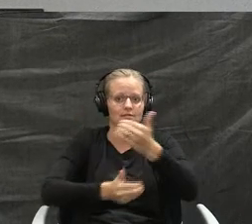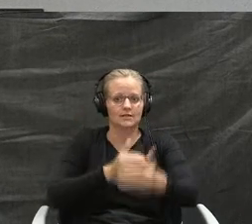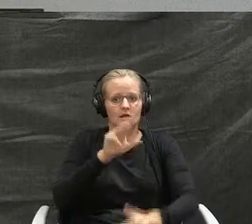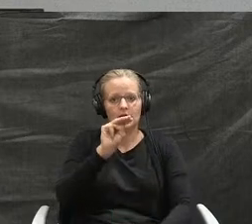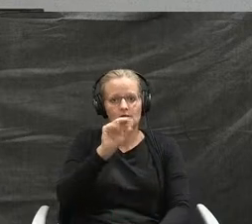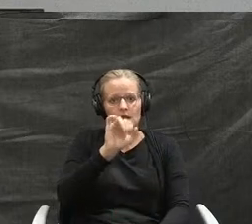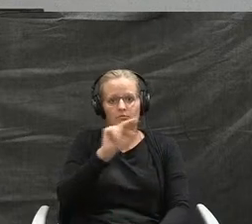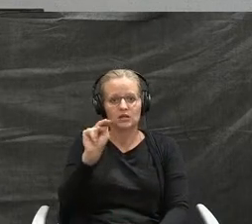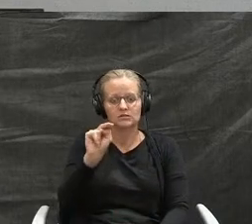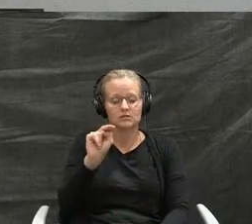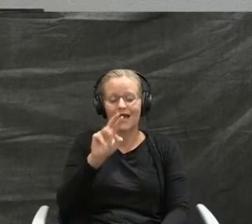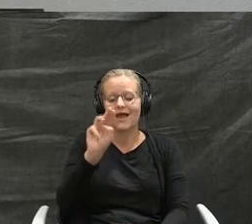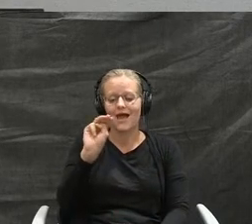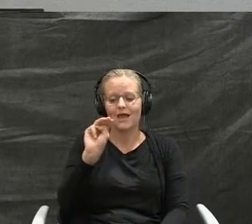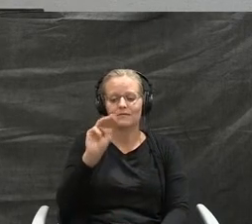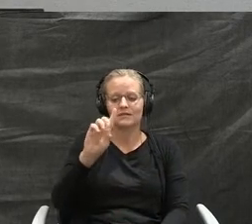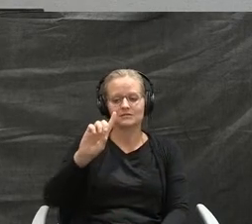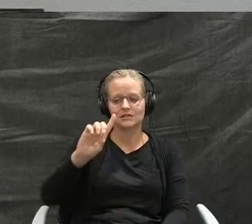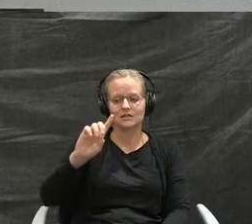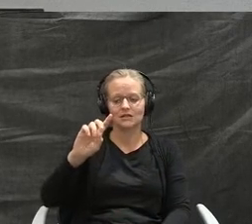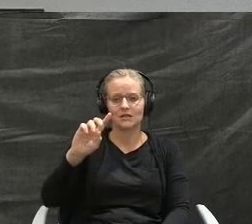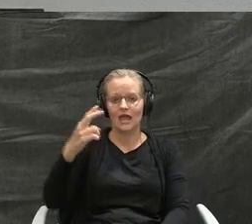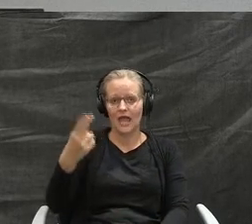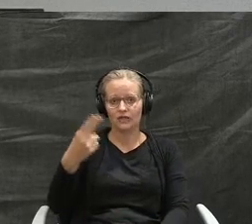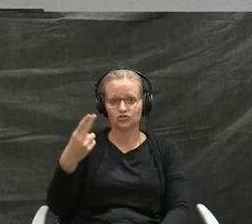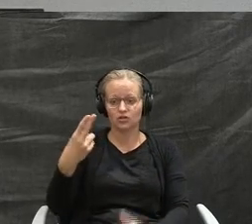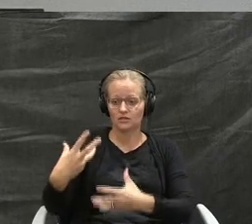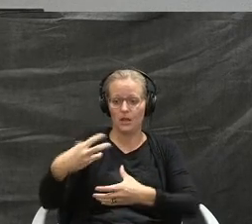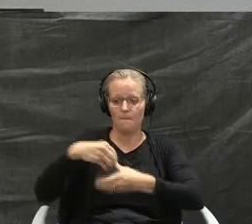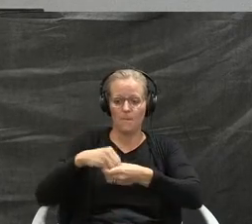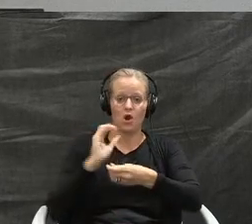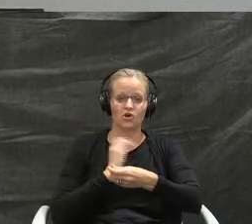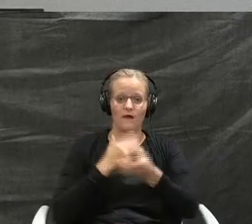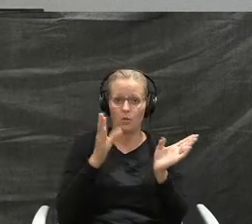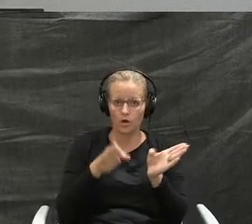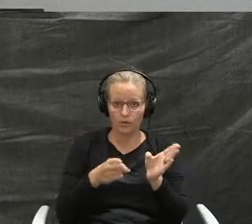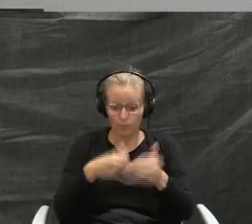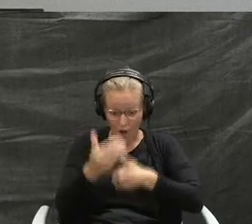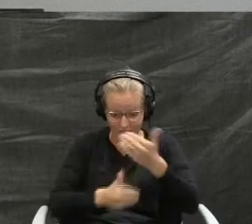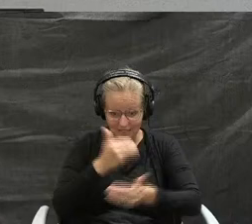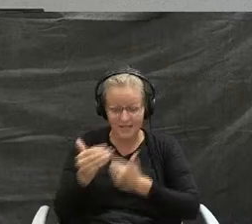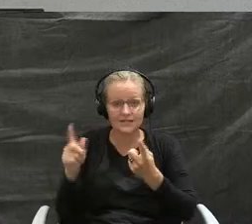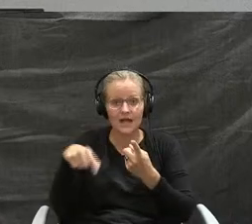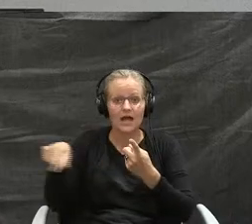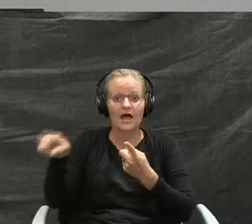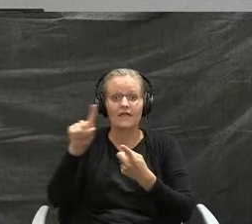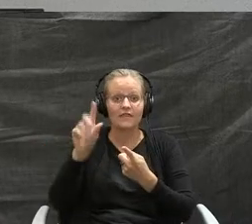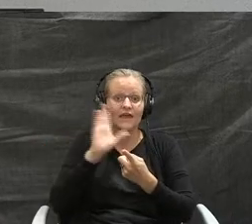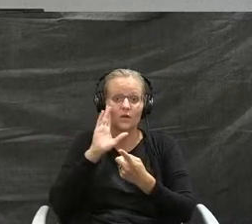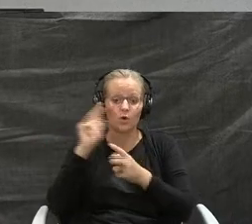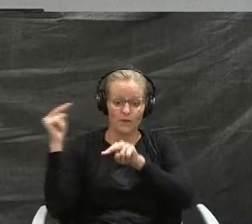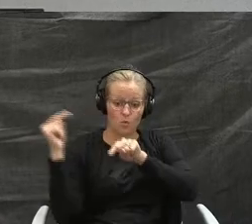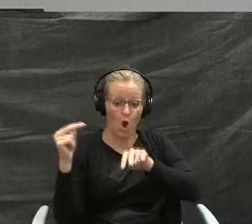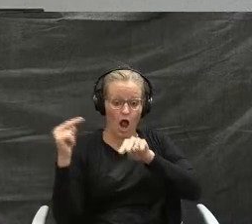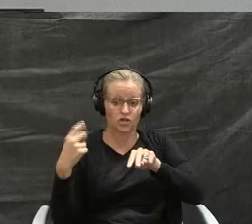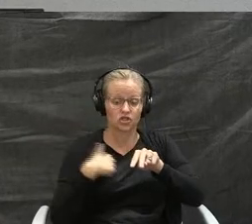part of that process and will be watching closely what we do and how we do it in the impact it